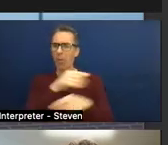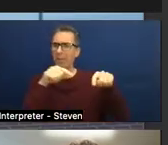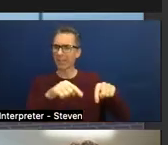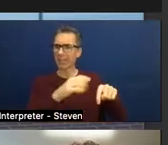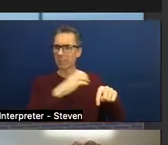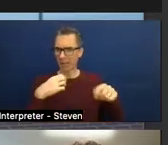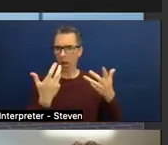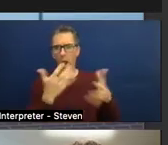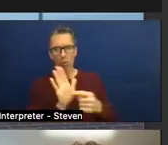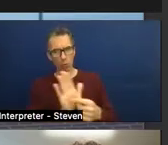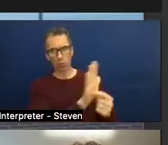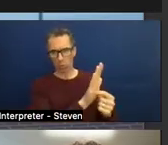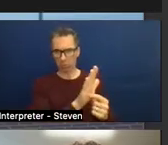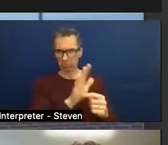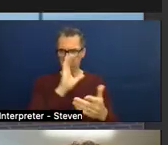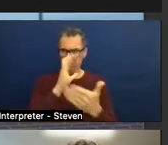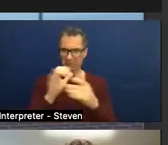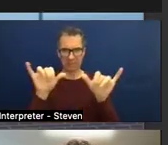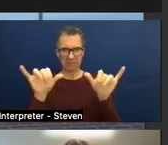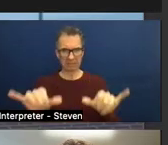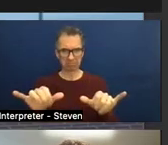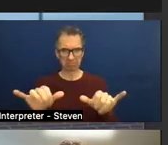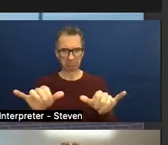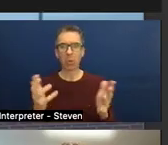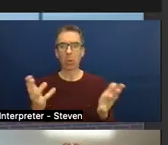But again, it has the same height platform